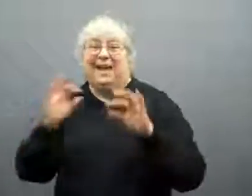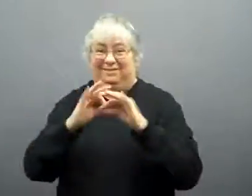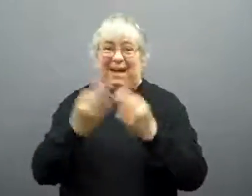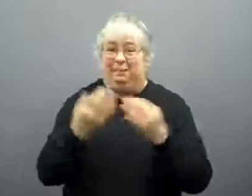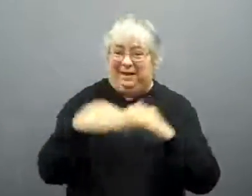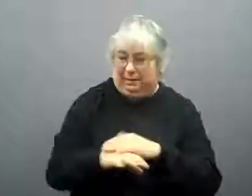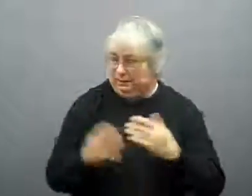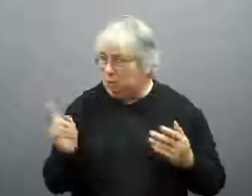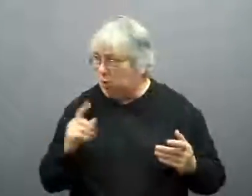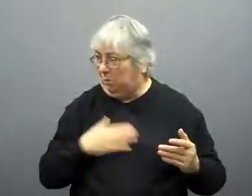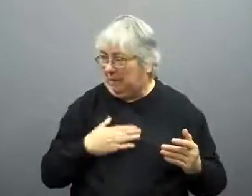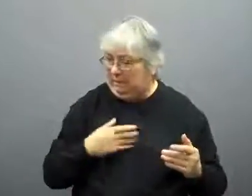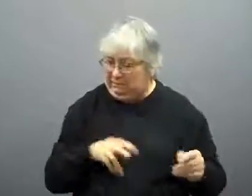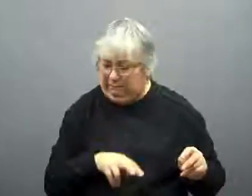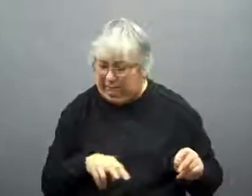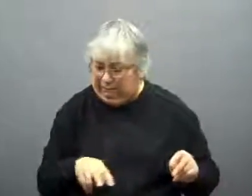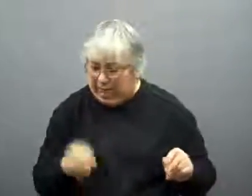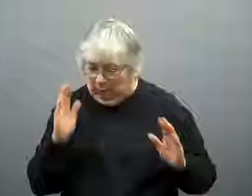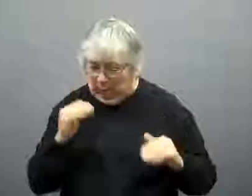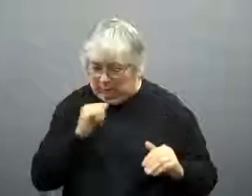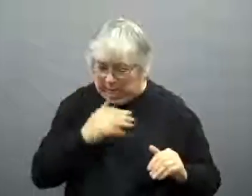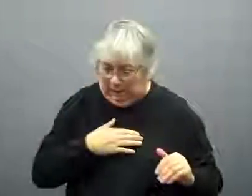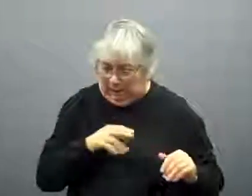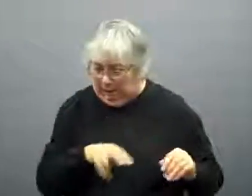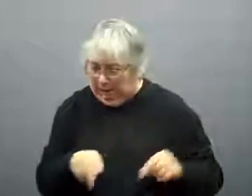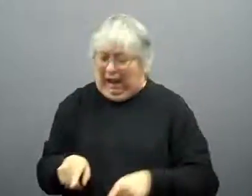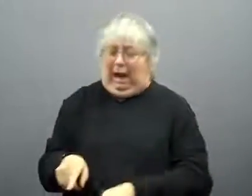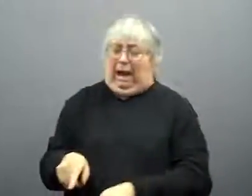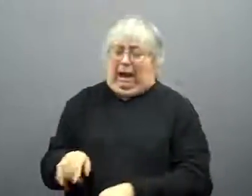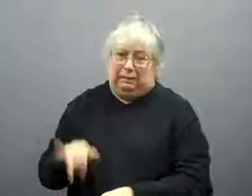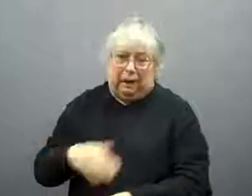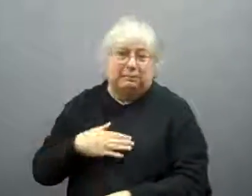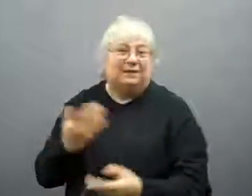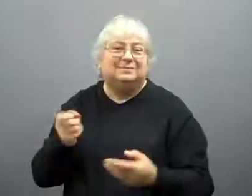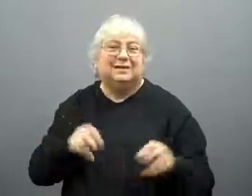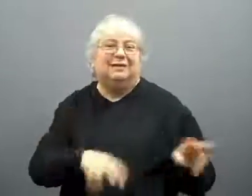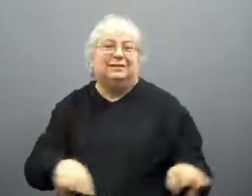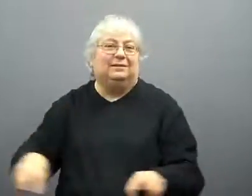Family members went there hoping not to find their loved ones there.